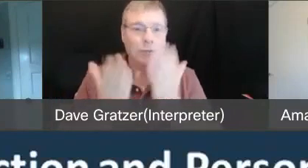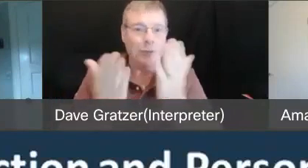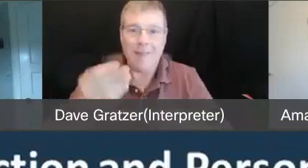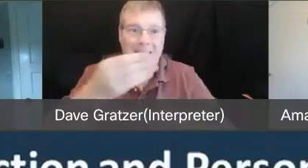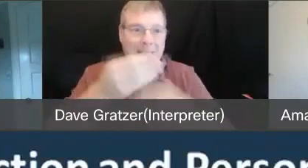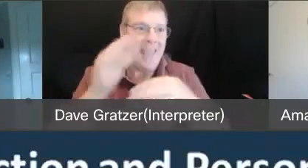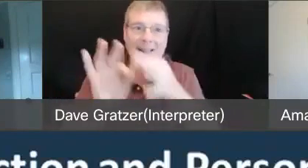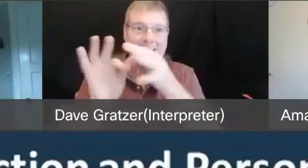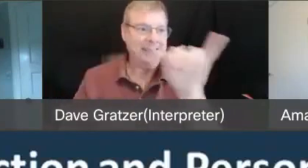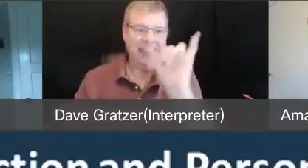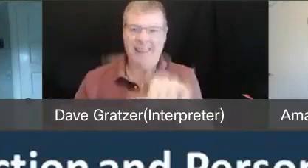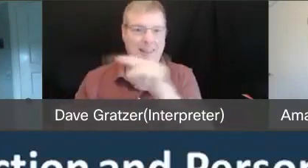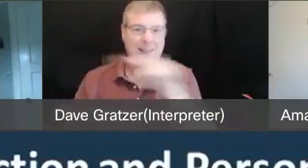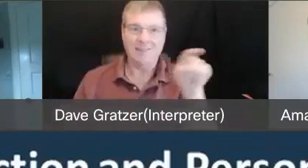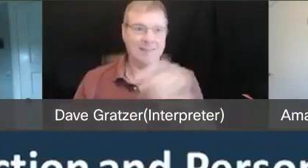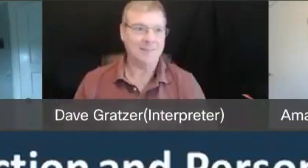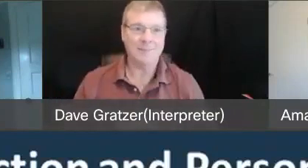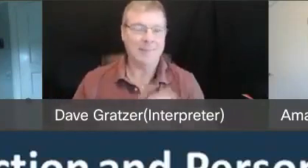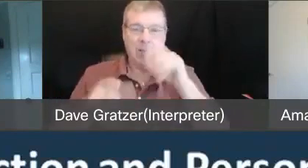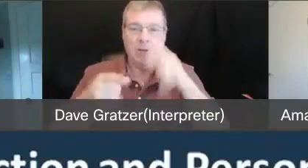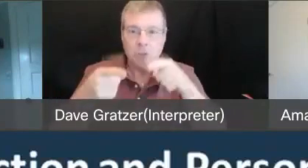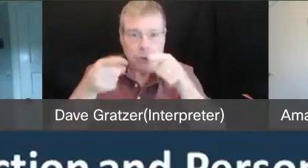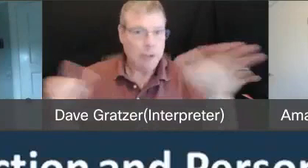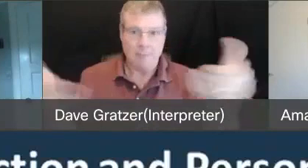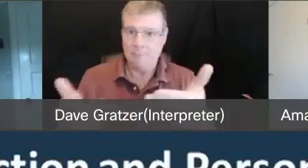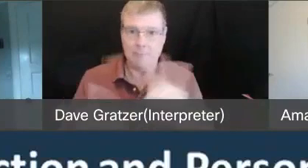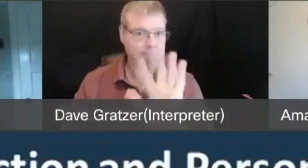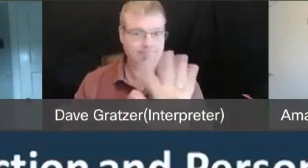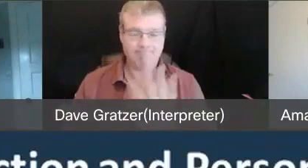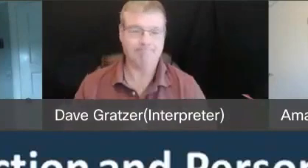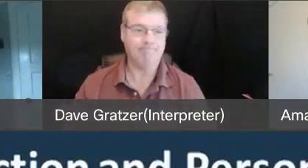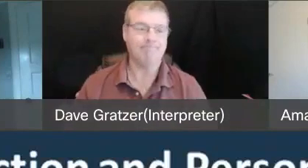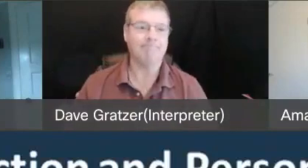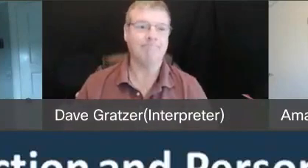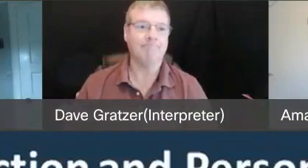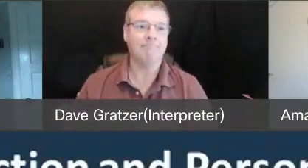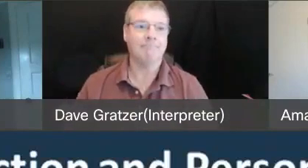like this into the introduction paragraph of that Medical Summary Report.